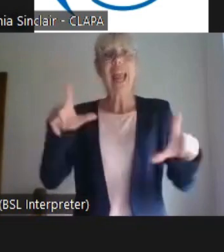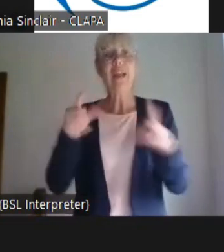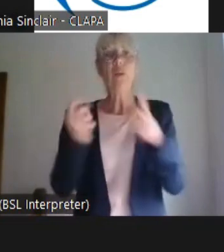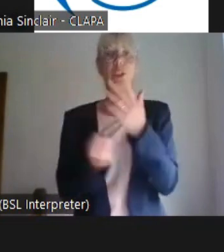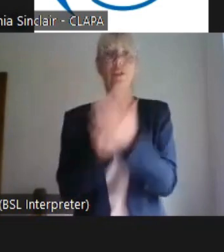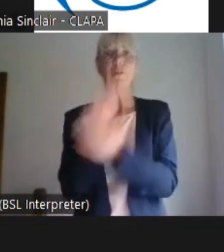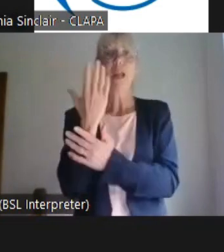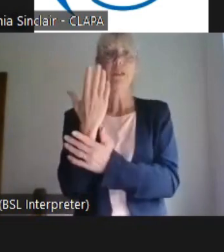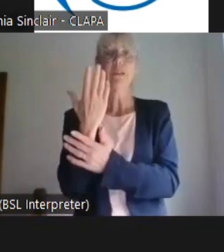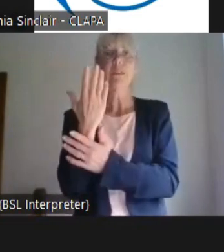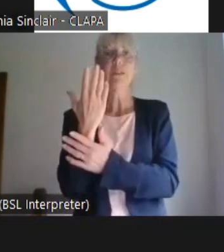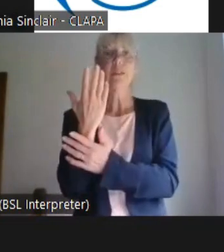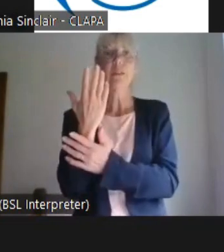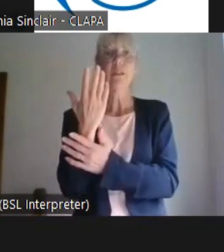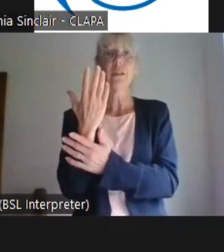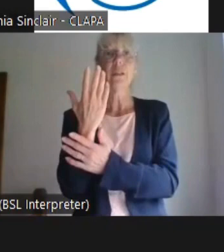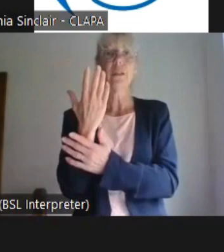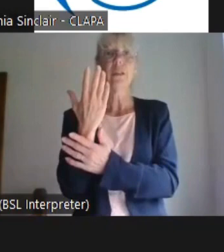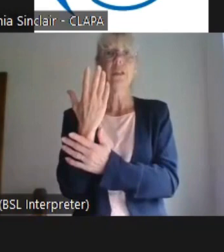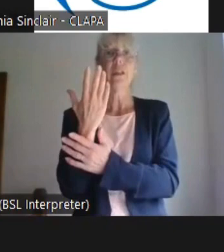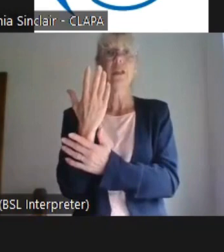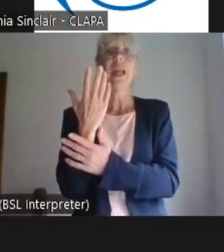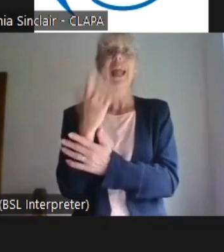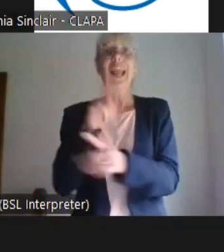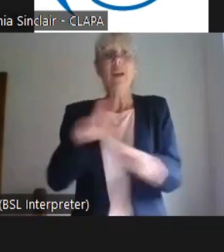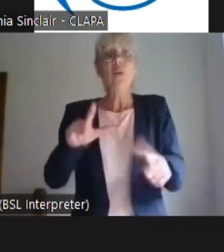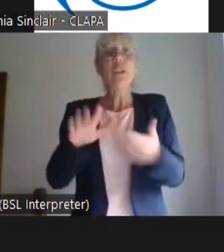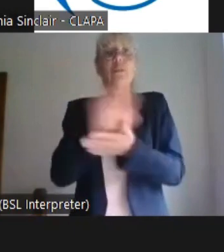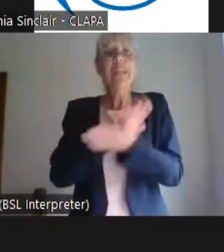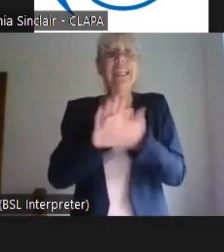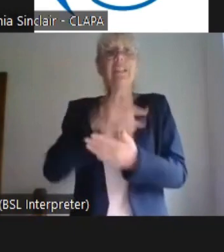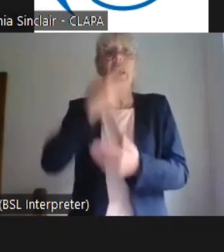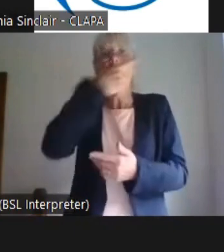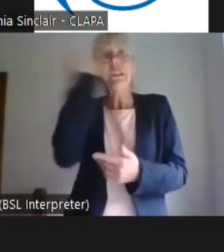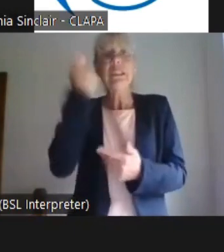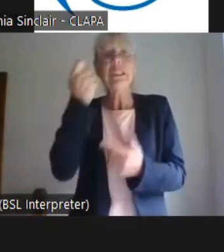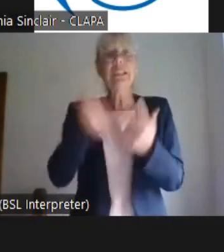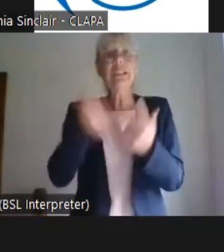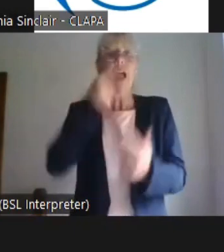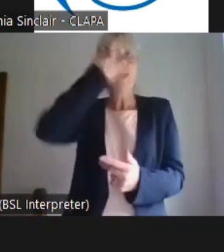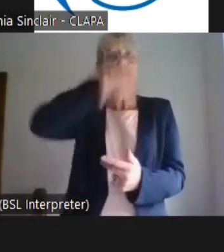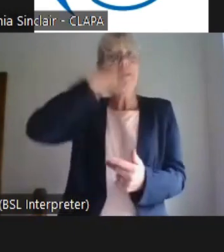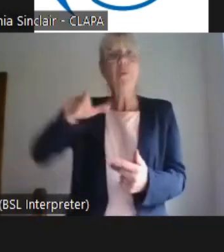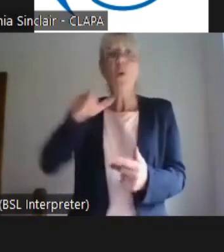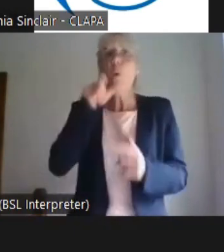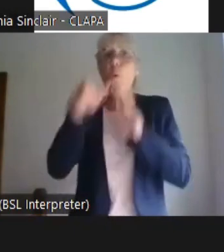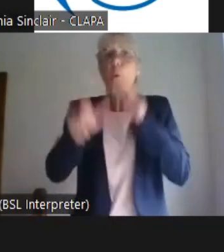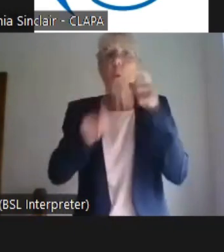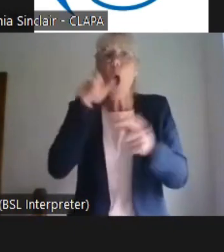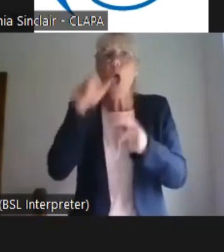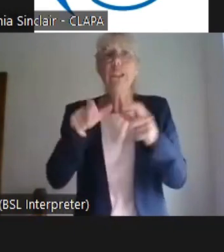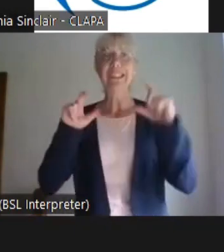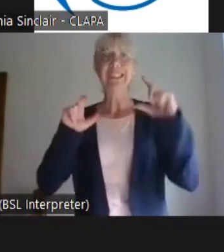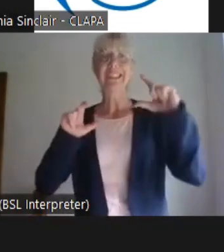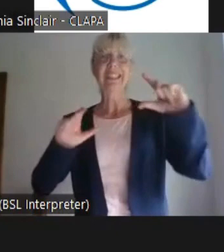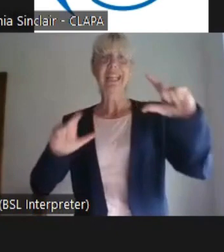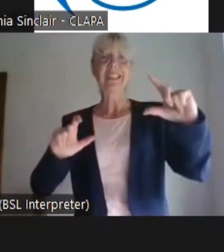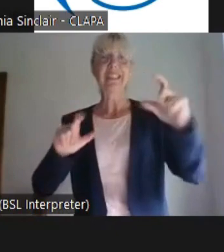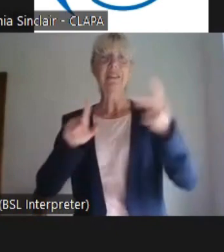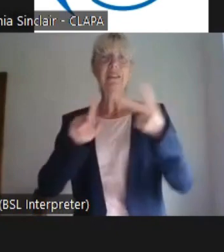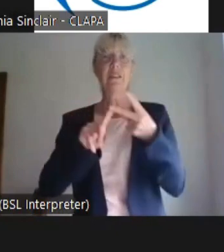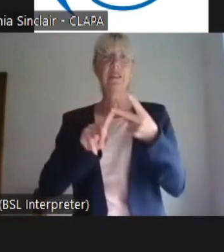is all to do with understanding of other people's words and sentences but it's also that the child's